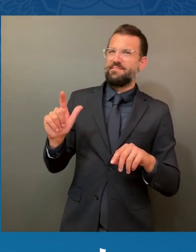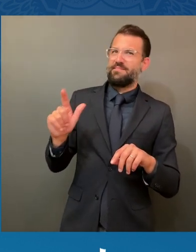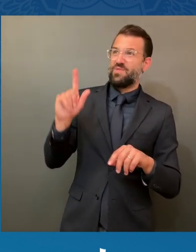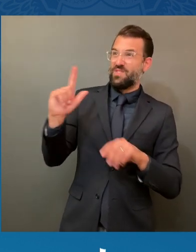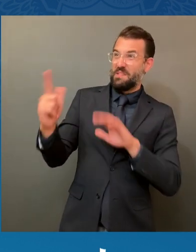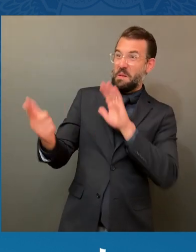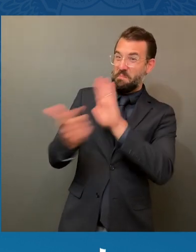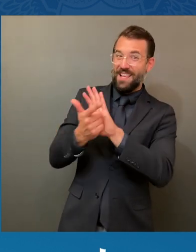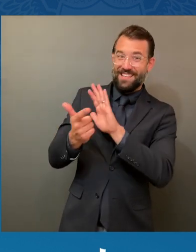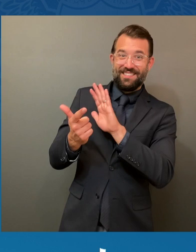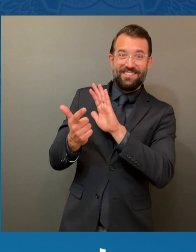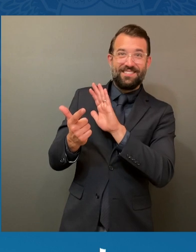This is what we're dealing with.